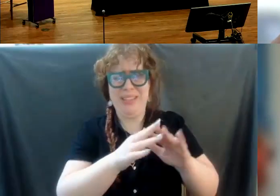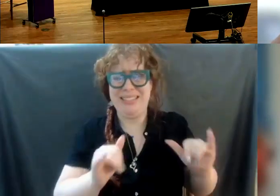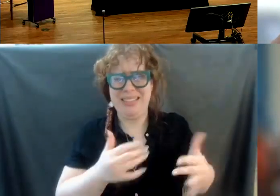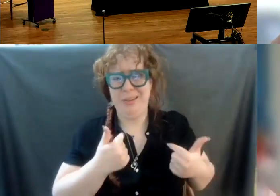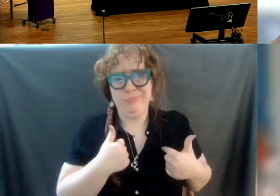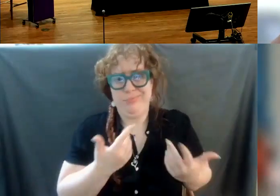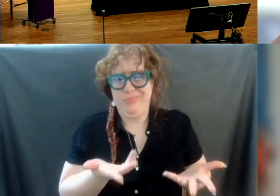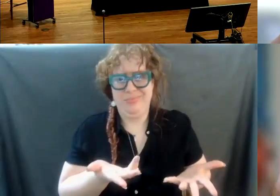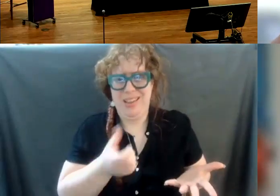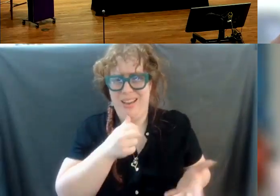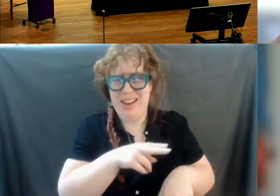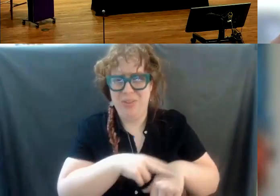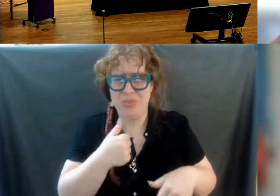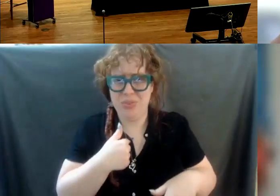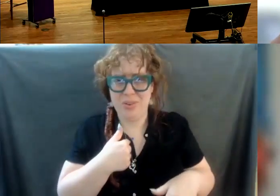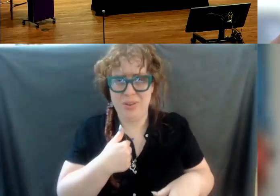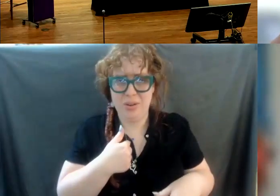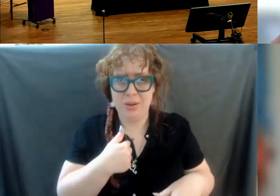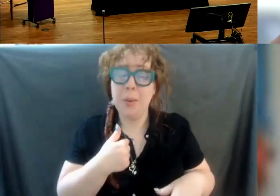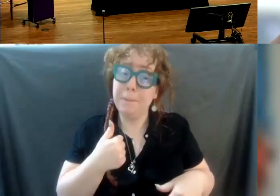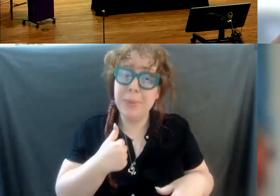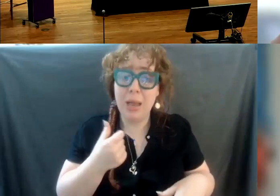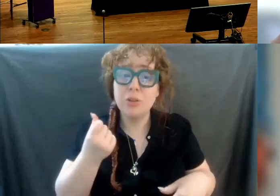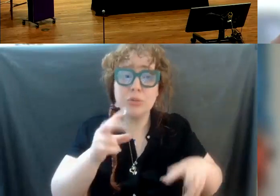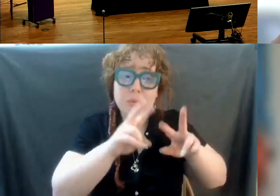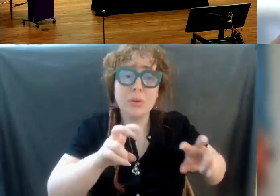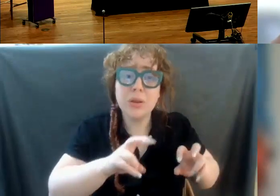I have analysis of them, but I don't have a lot of practice intervening at that level.